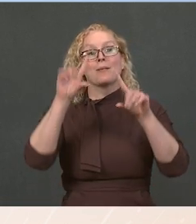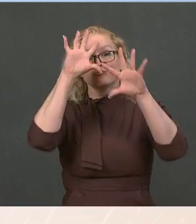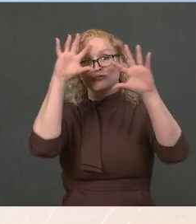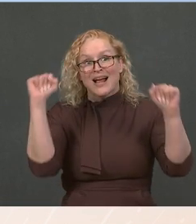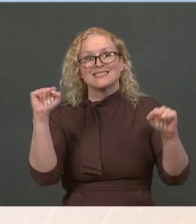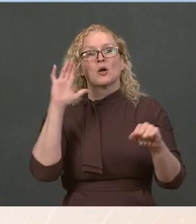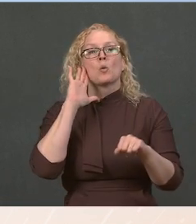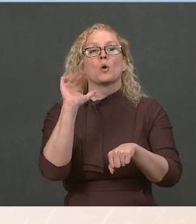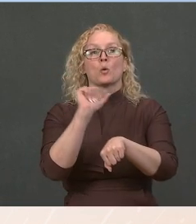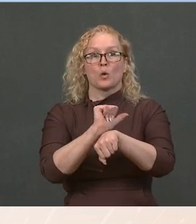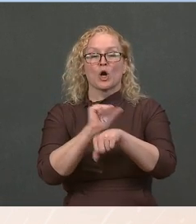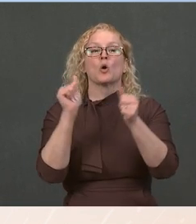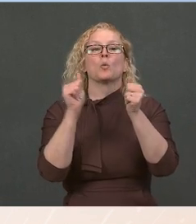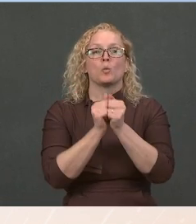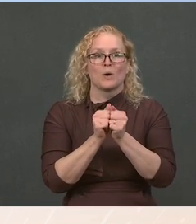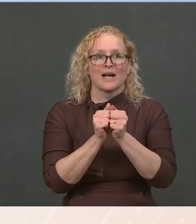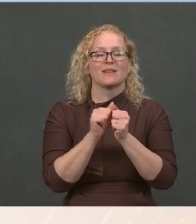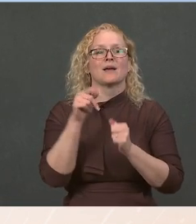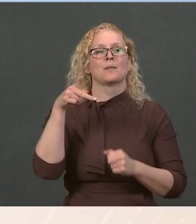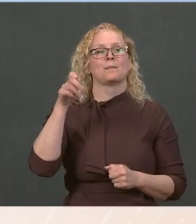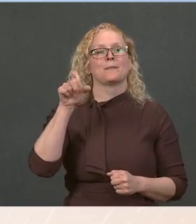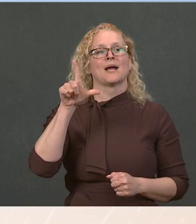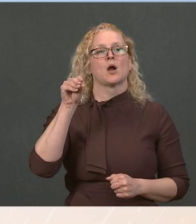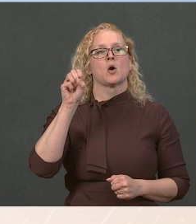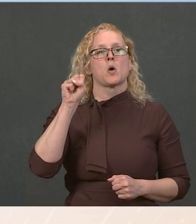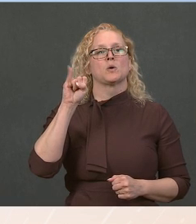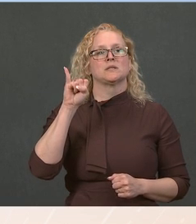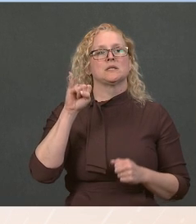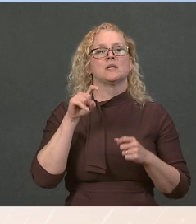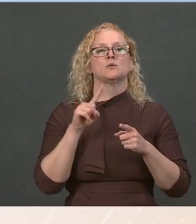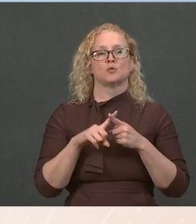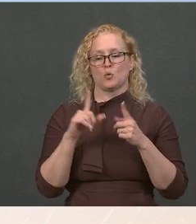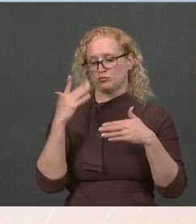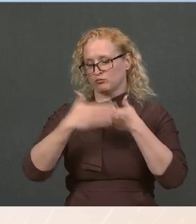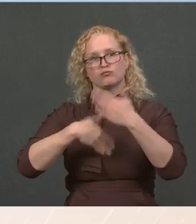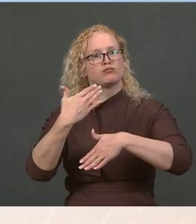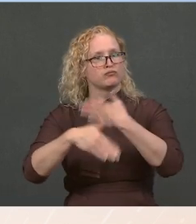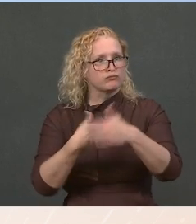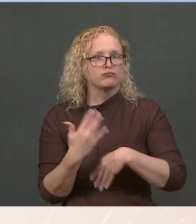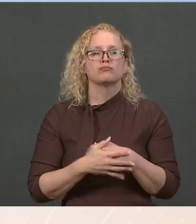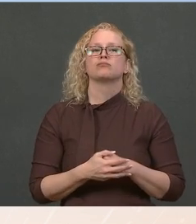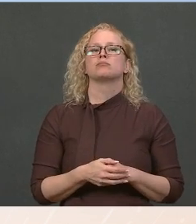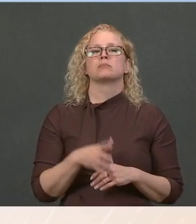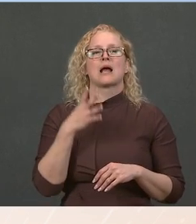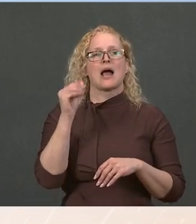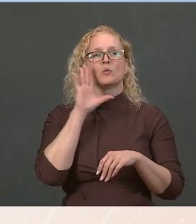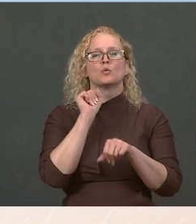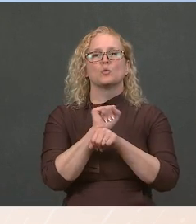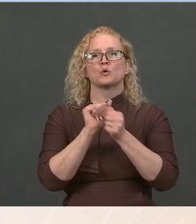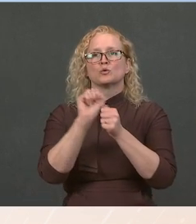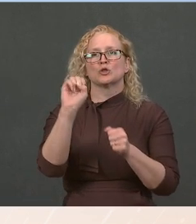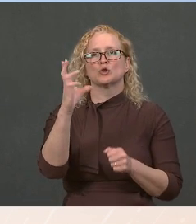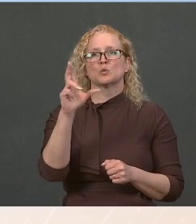and work closely with Senator Schumer as well. The Press: Has he talked to Speaker Pelosi today? Ms. Jean-Pierre: I don't have any calls to read out.